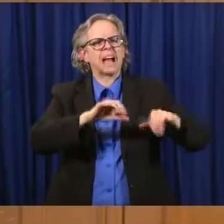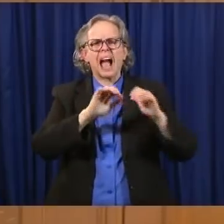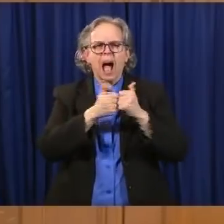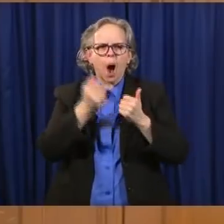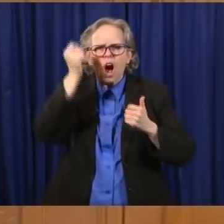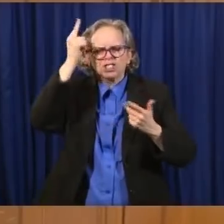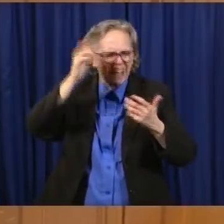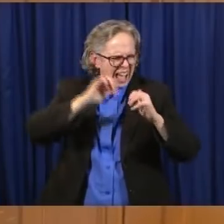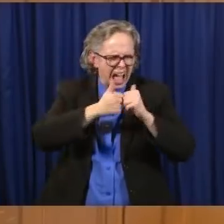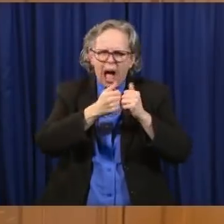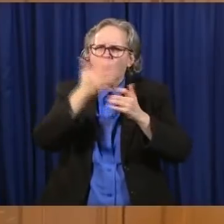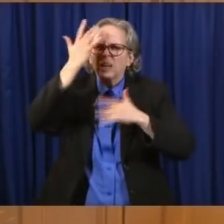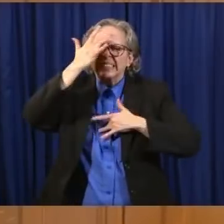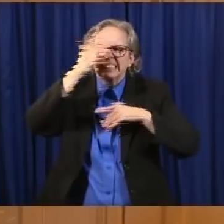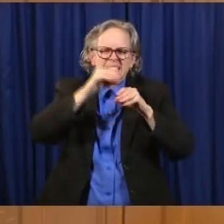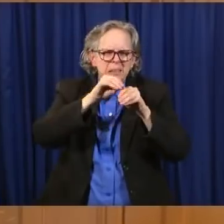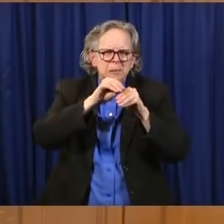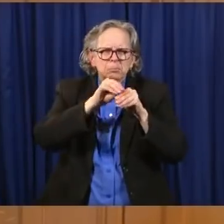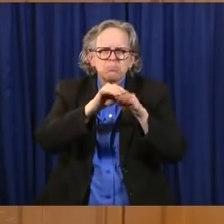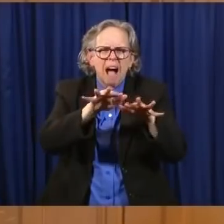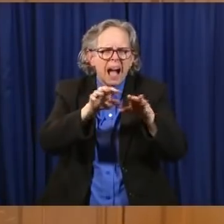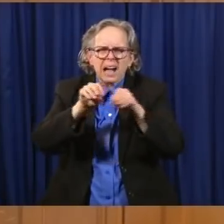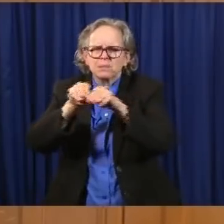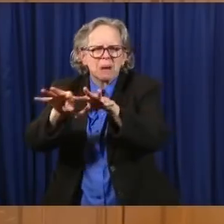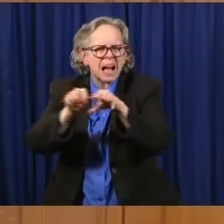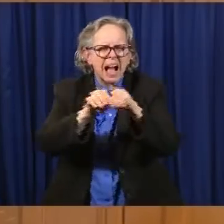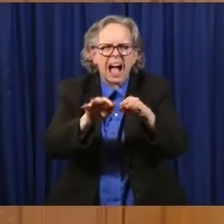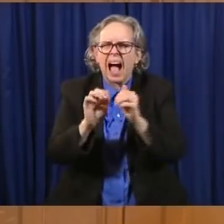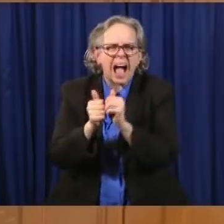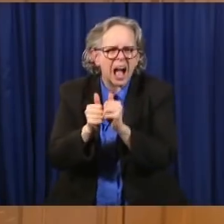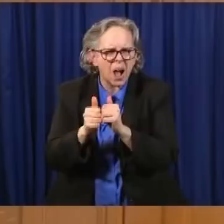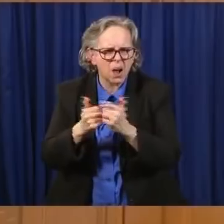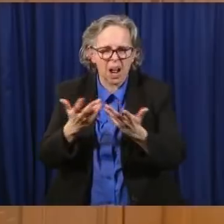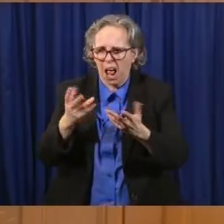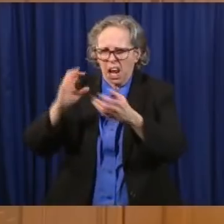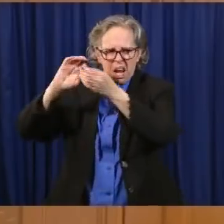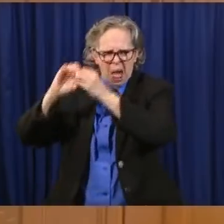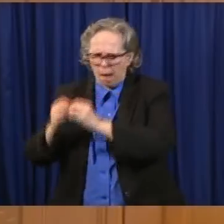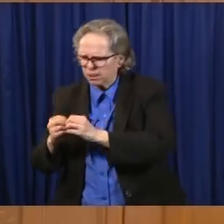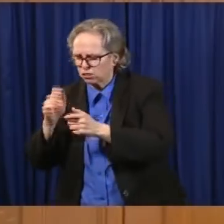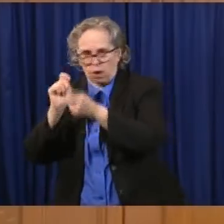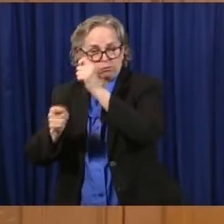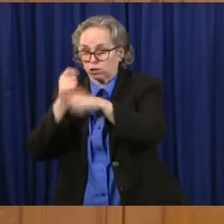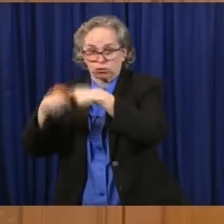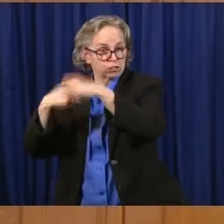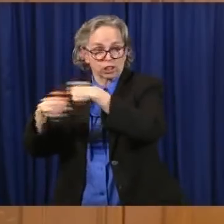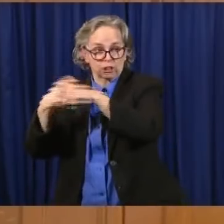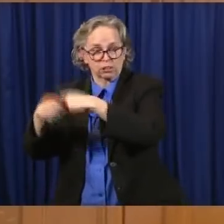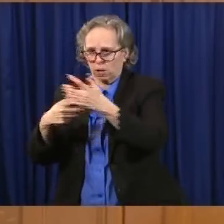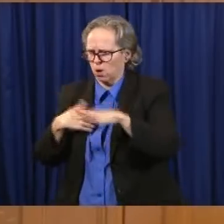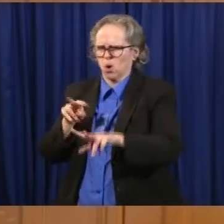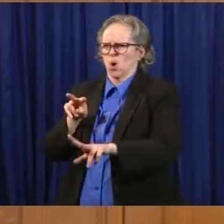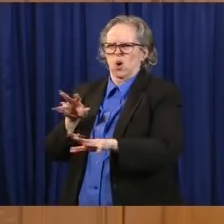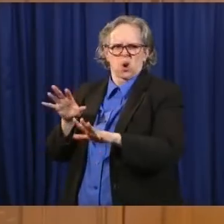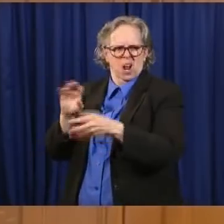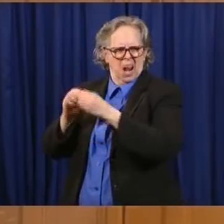APPIA DIMEO LOGIC DATA. THIS IS DATA WE COLLECTED EVERY INFECTIOUS DISEASE. IT IS A ROUTINE PART OF TRYING TO REALLY UNDERSTAND THE SPREAD OF DISEASE.